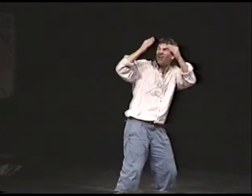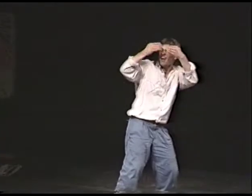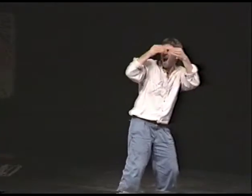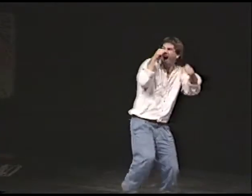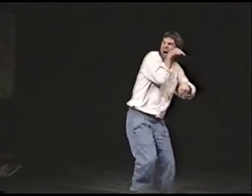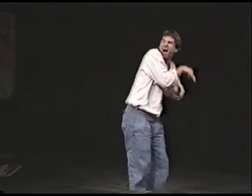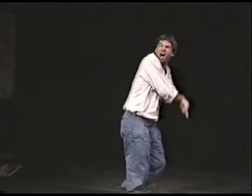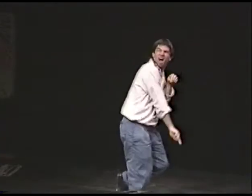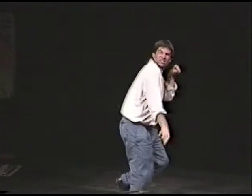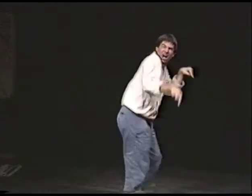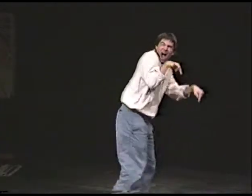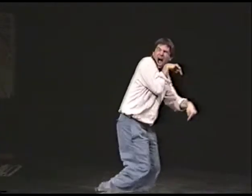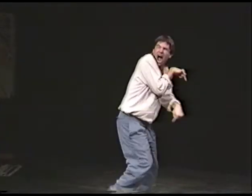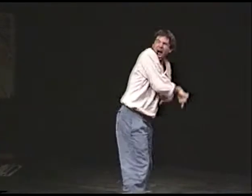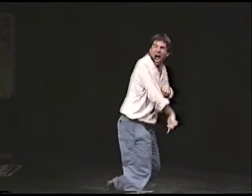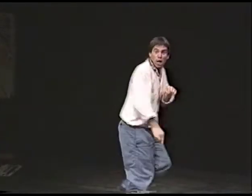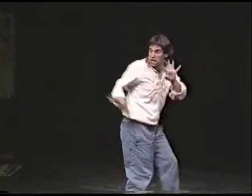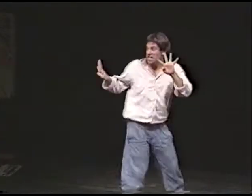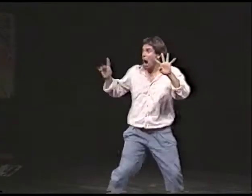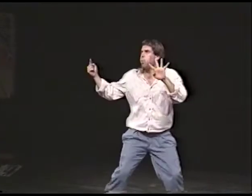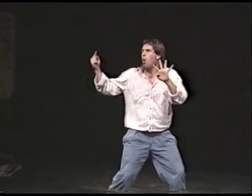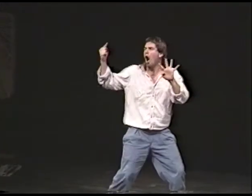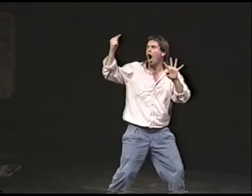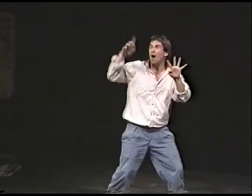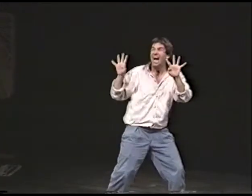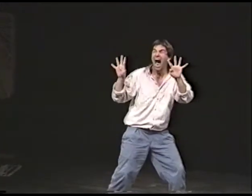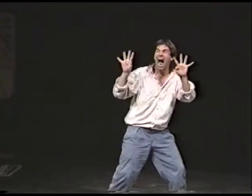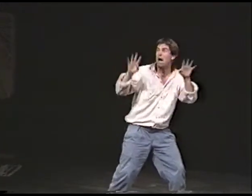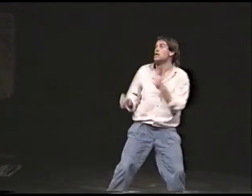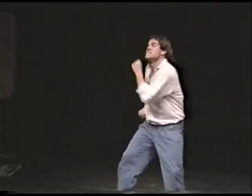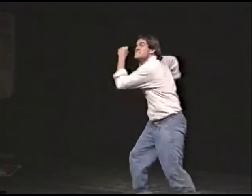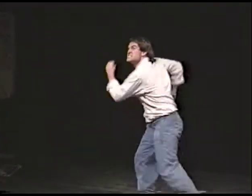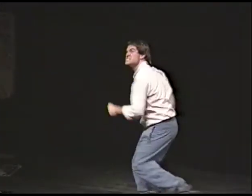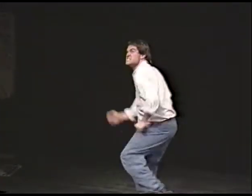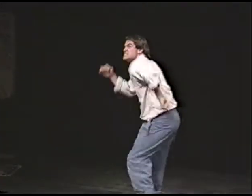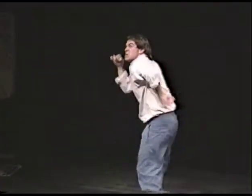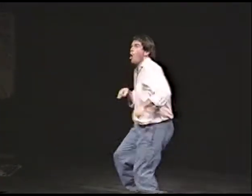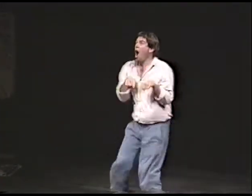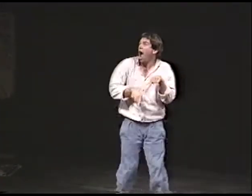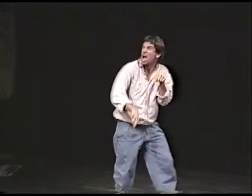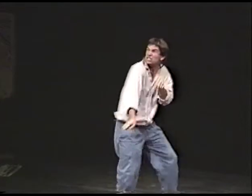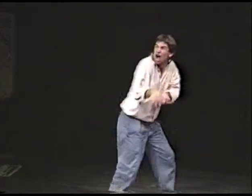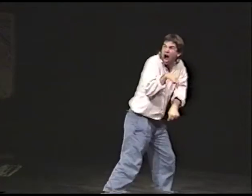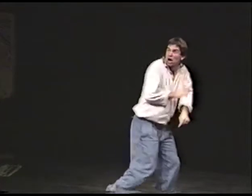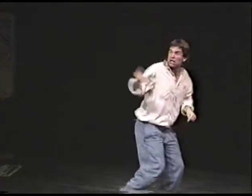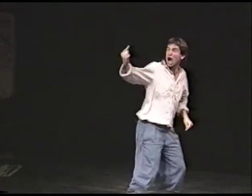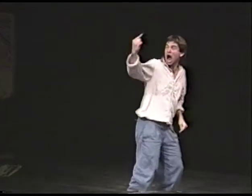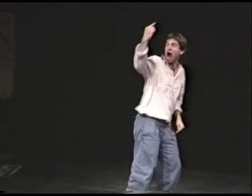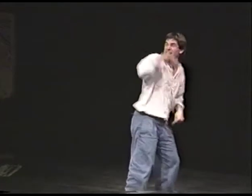Fielder, glasses down, heads back, running towards the all. He's on the warning track.